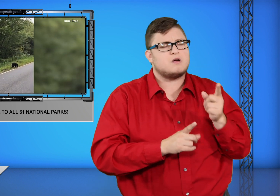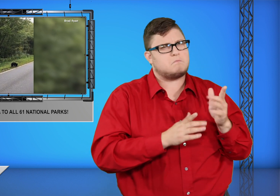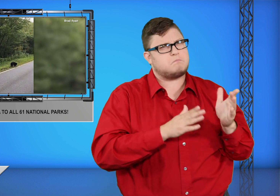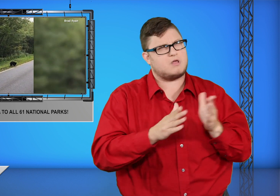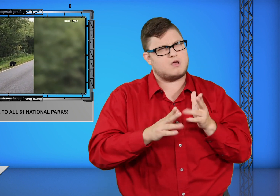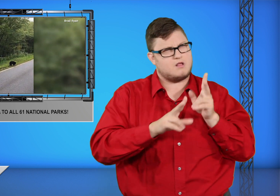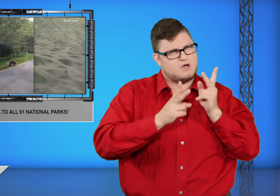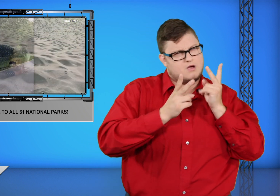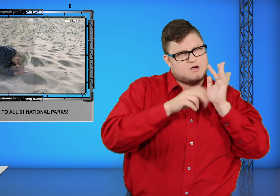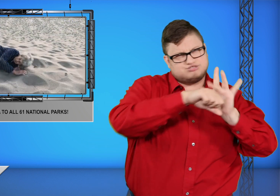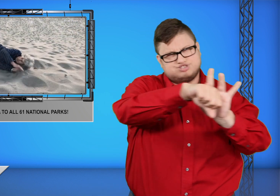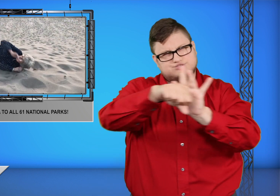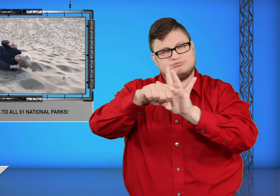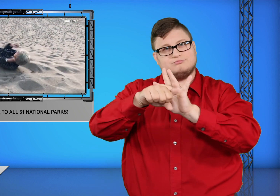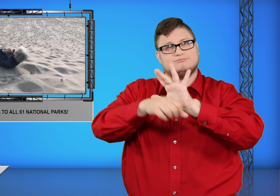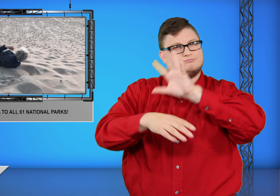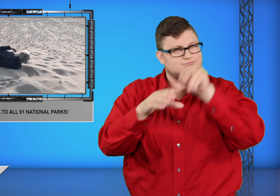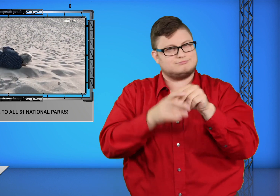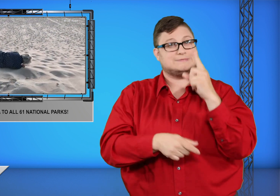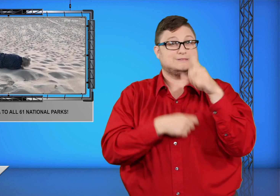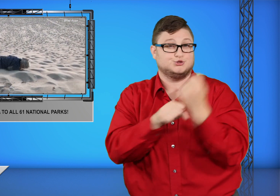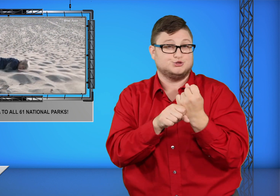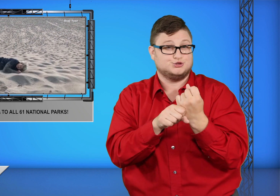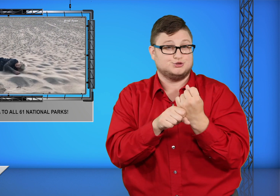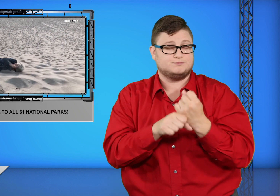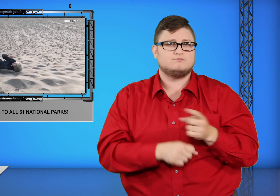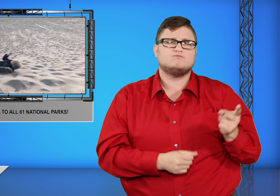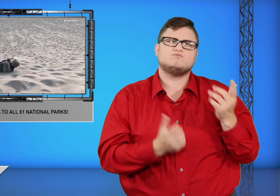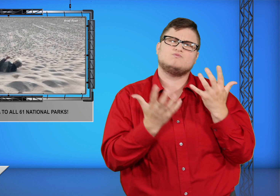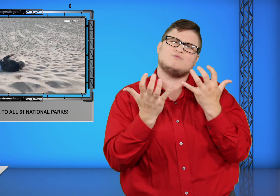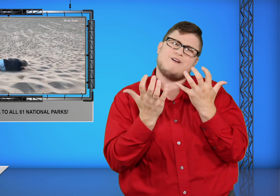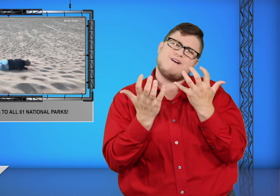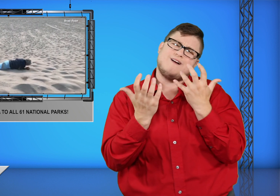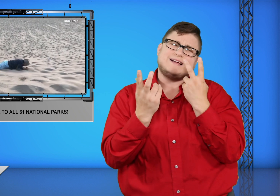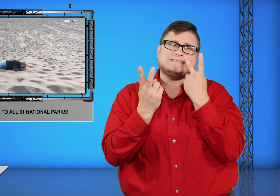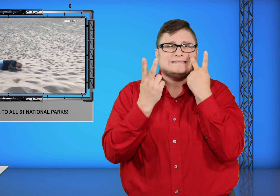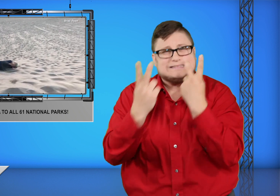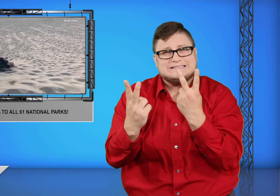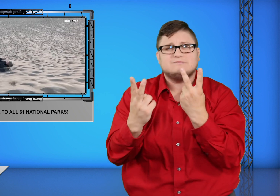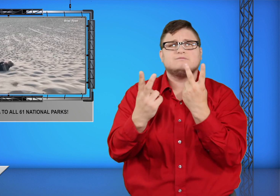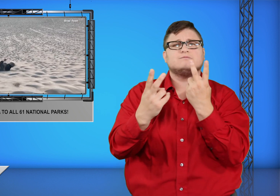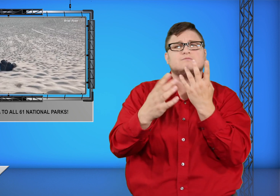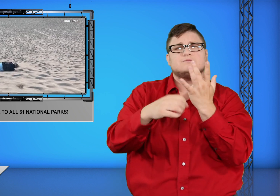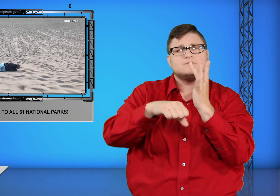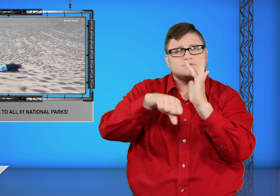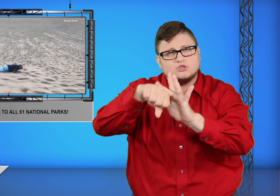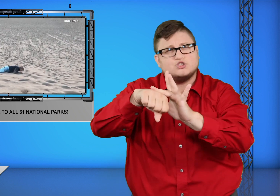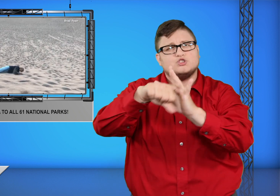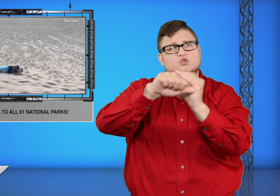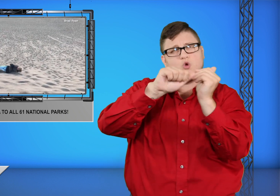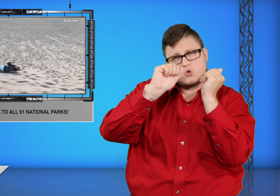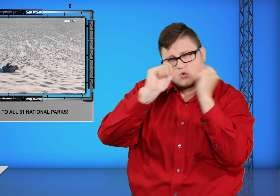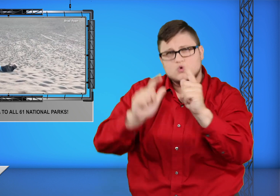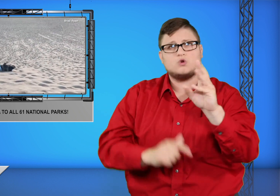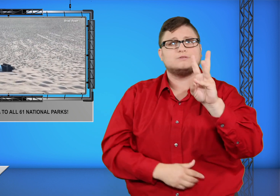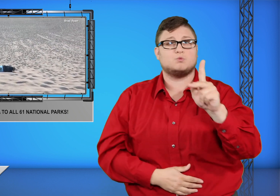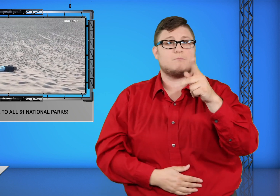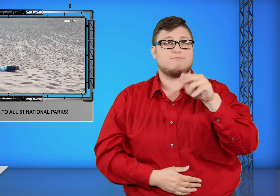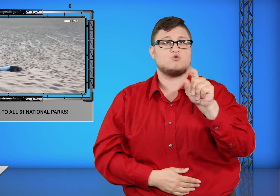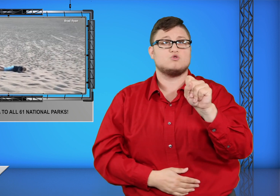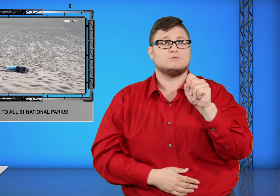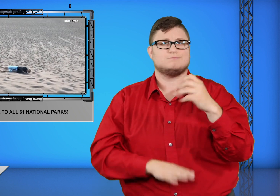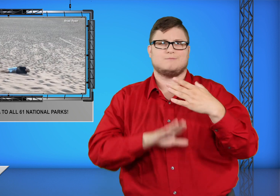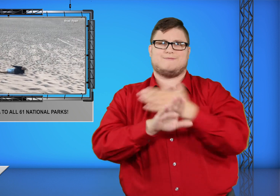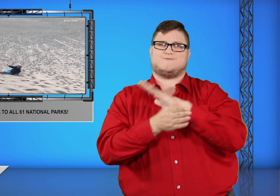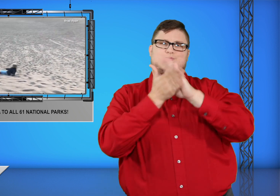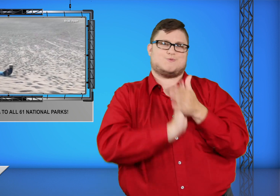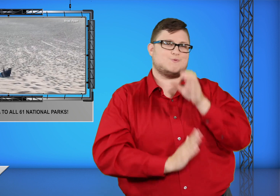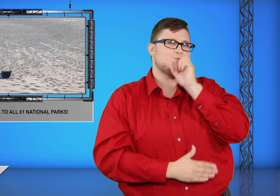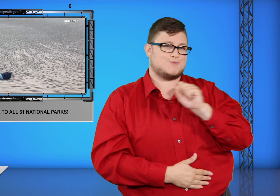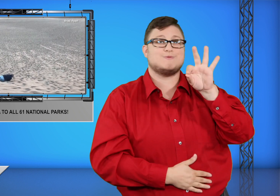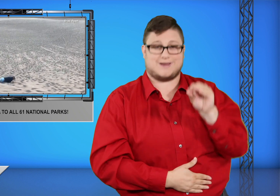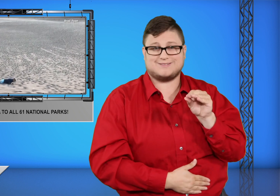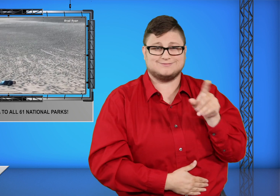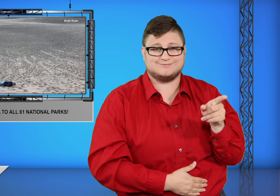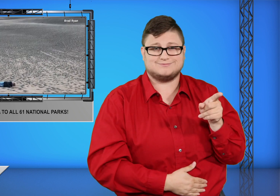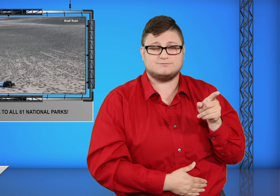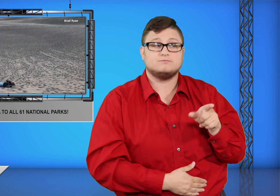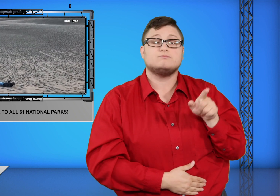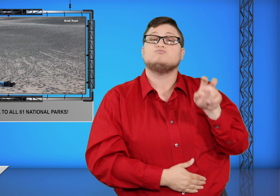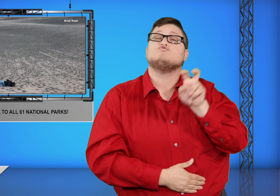Ryan wants to see all sixty-one parks before she turned 90.